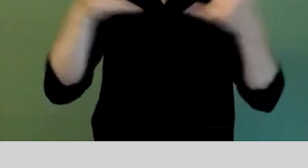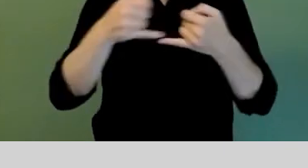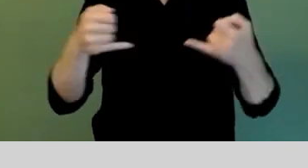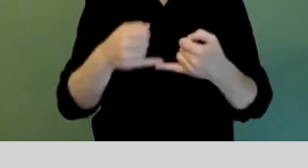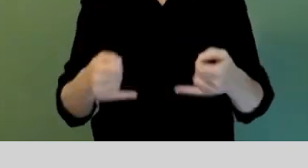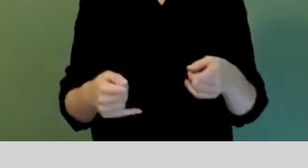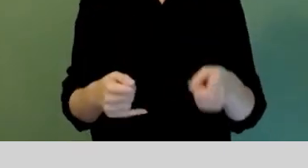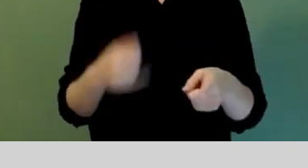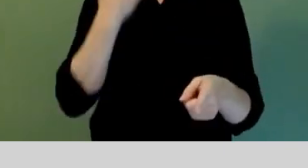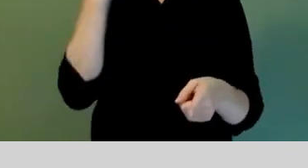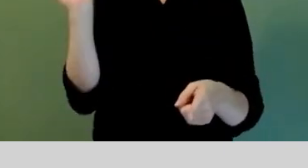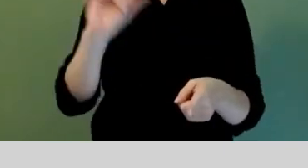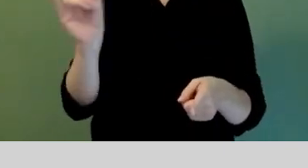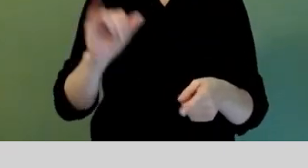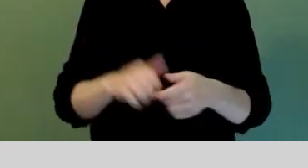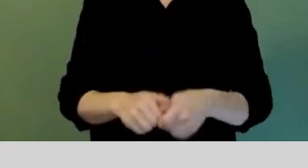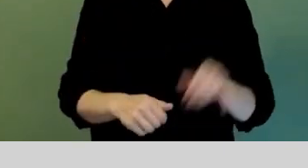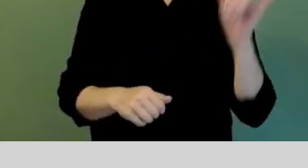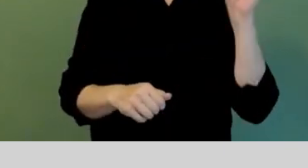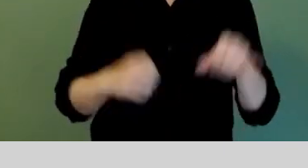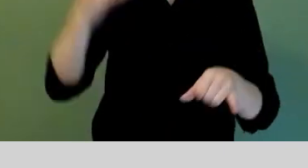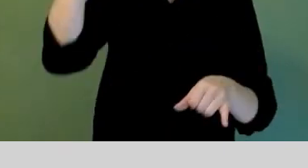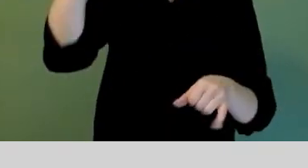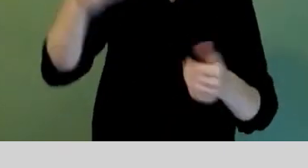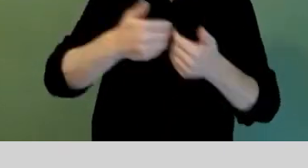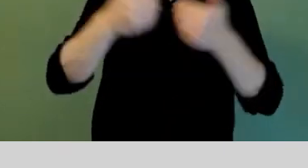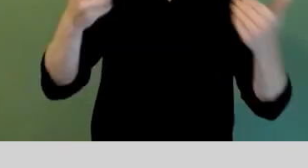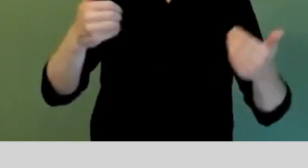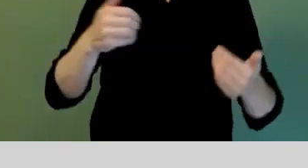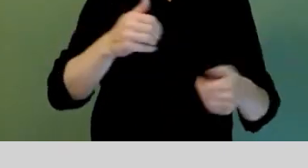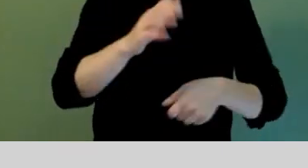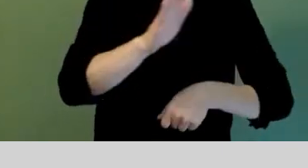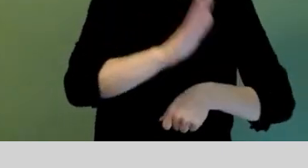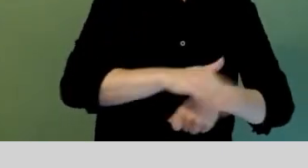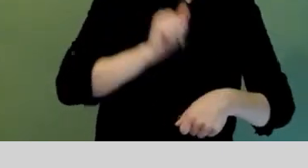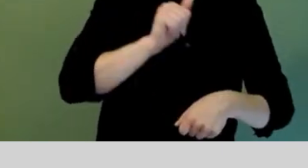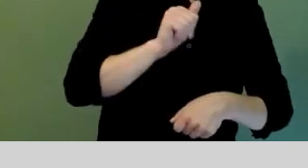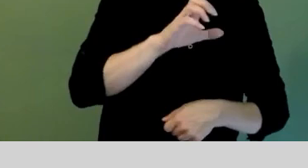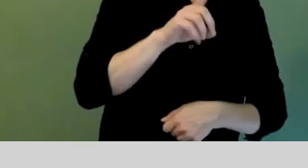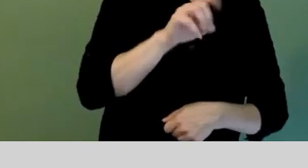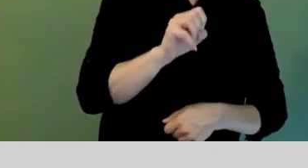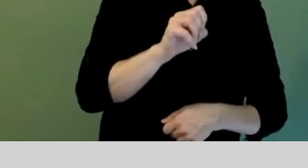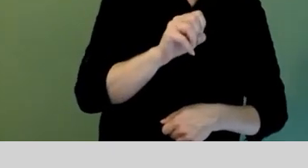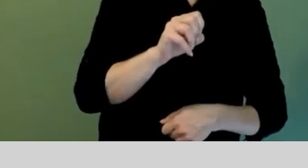Now, this idea of separating the act of calling your code from a place where you define it is really powerful